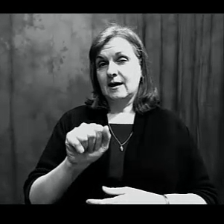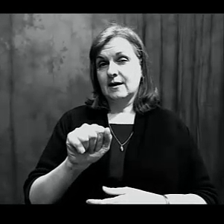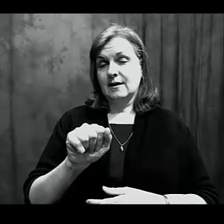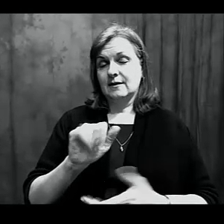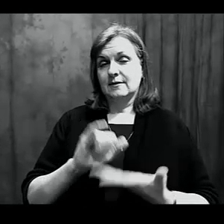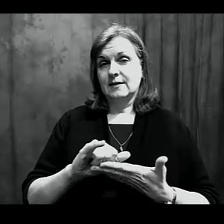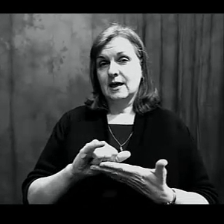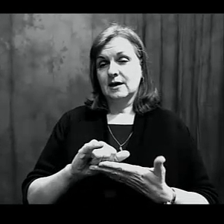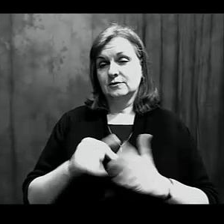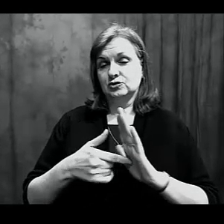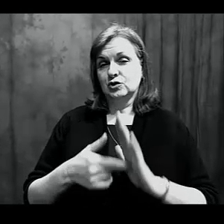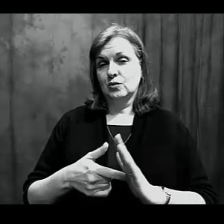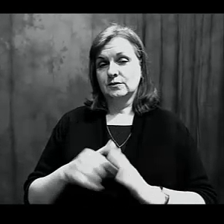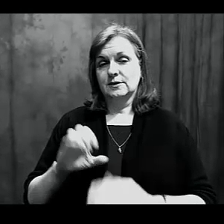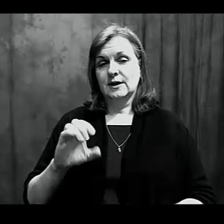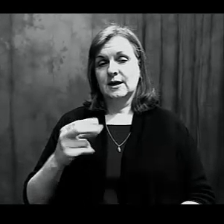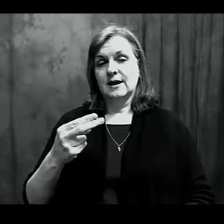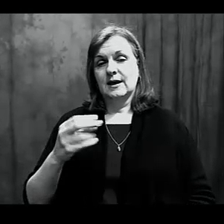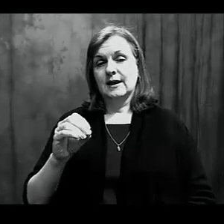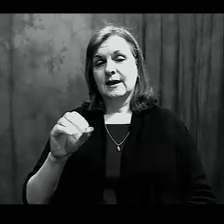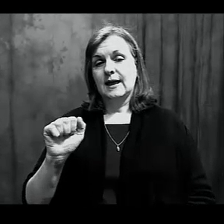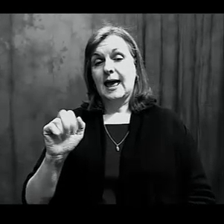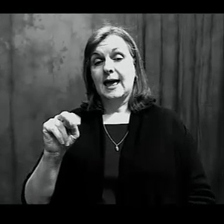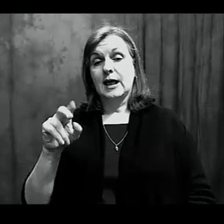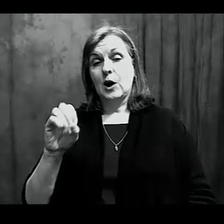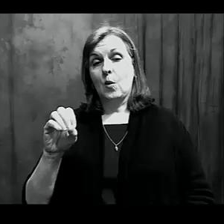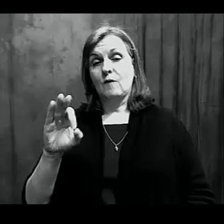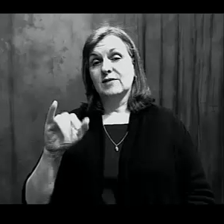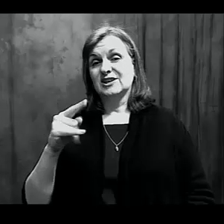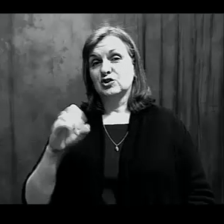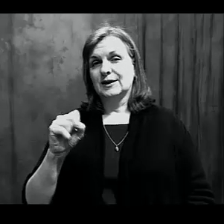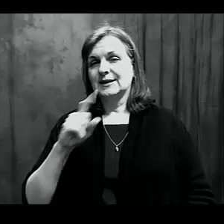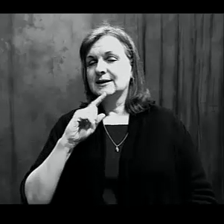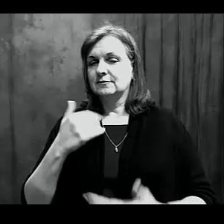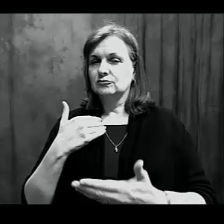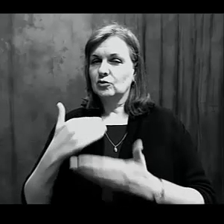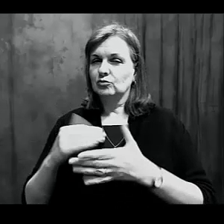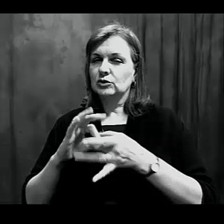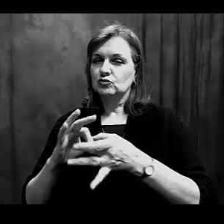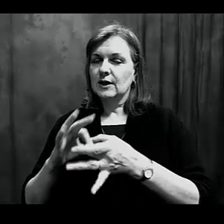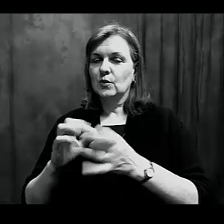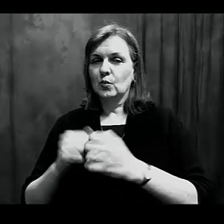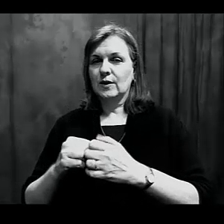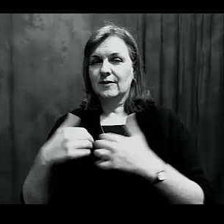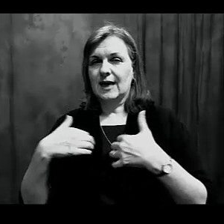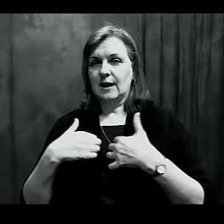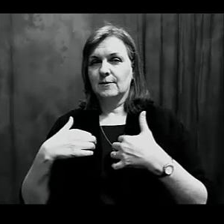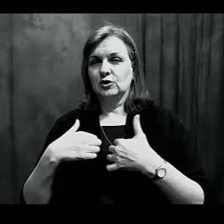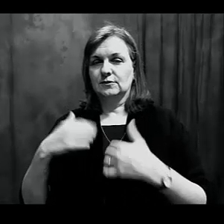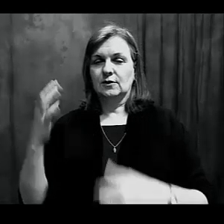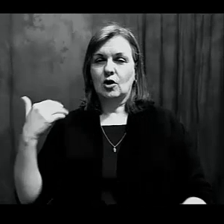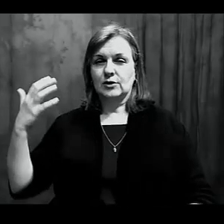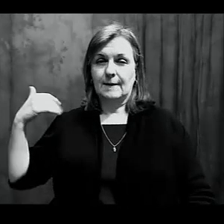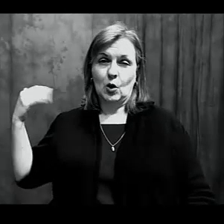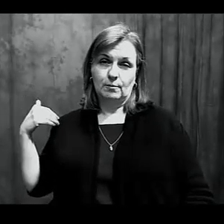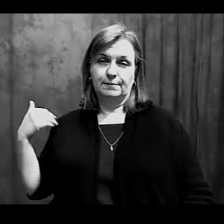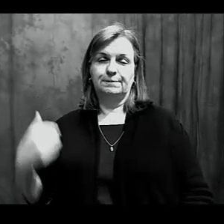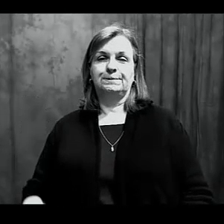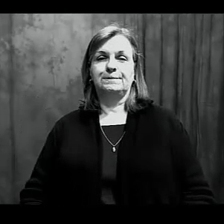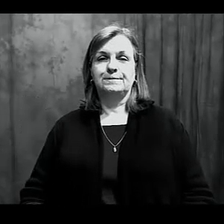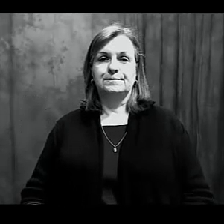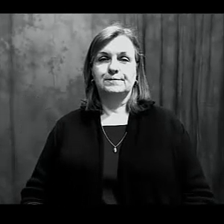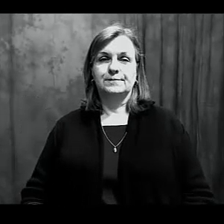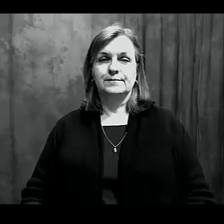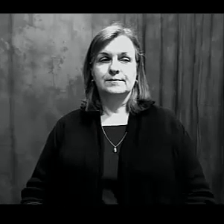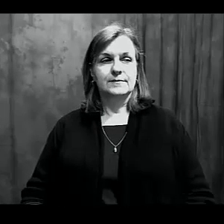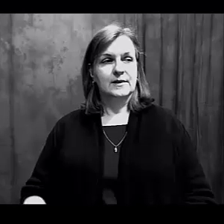to suggest that the choanoflagellate is actually very closely related to ancestral animals